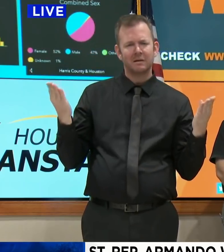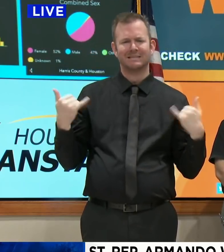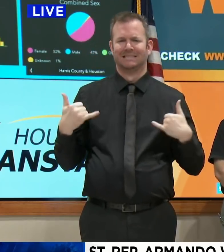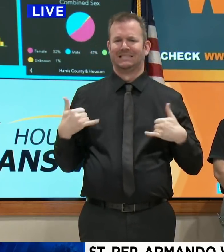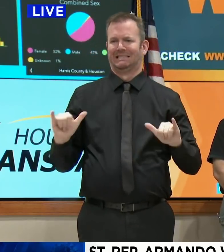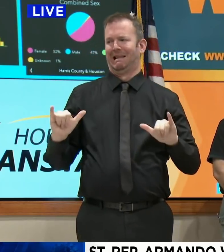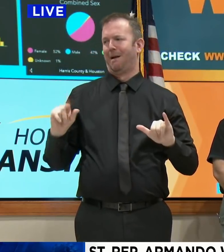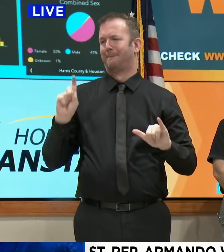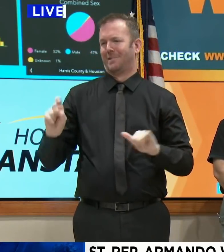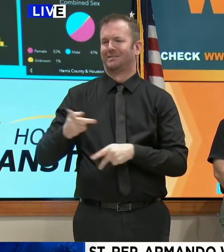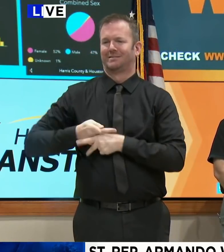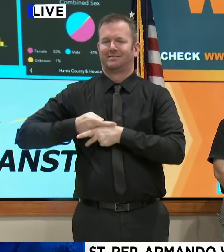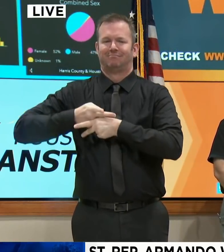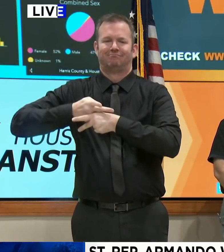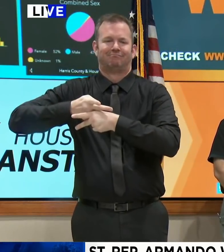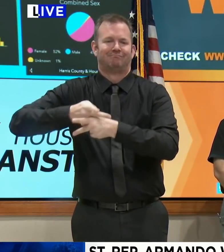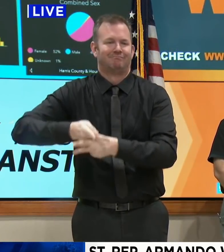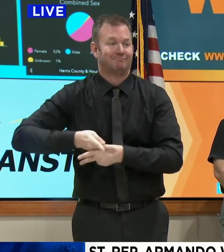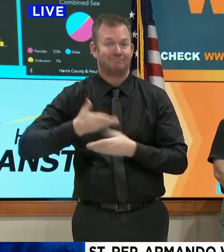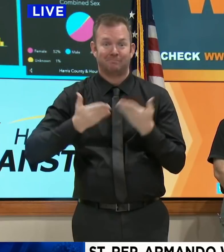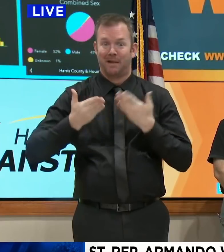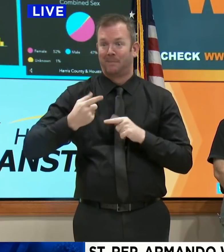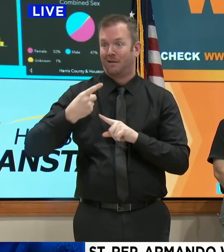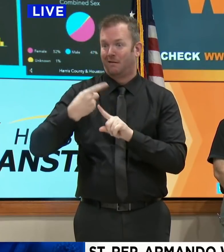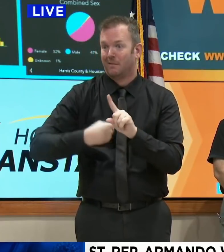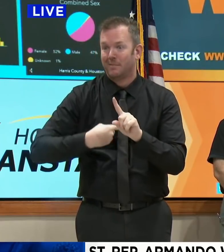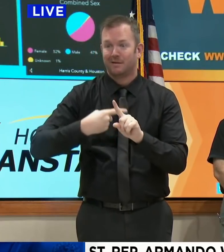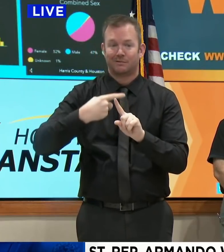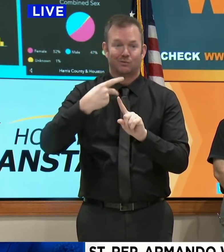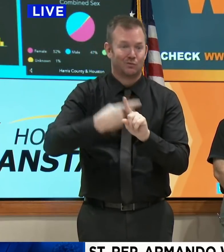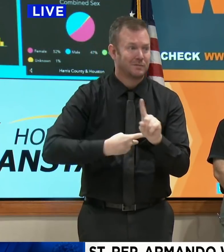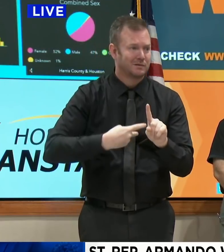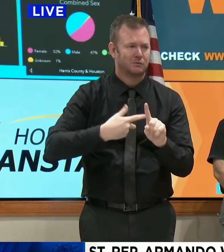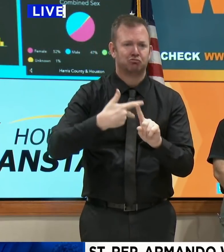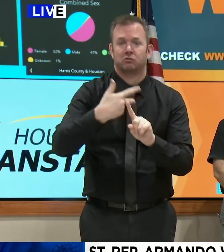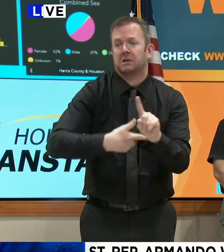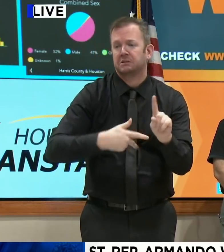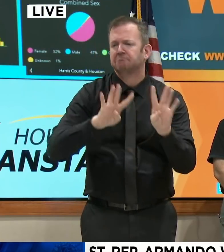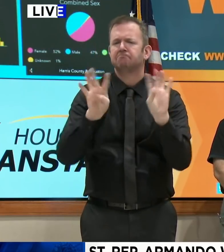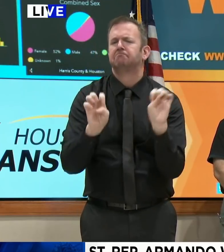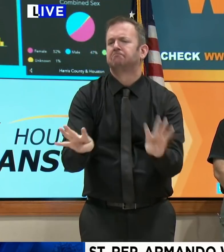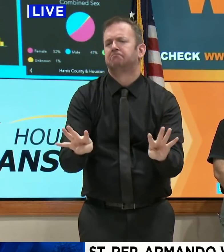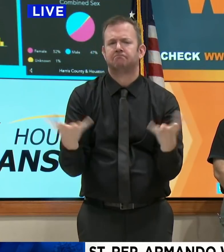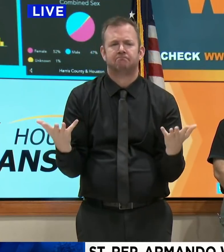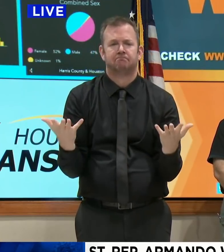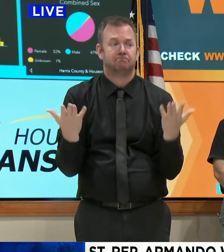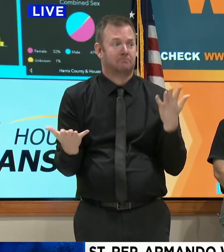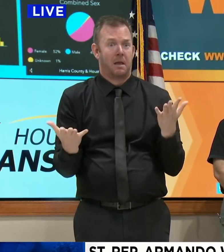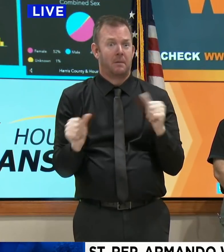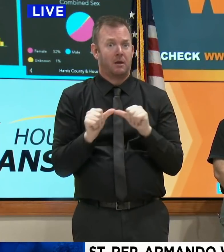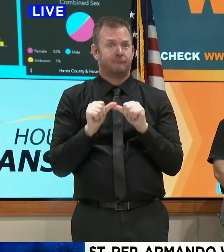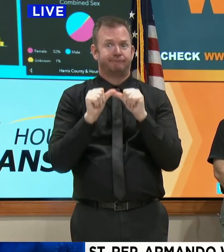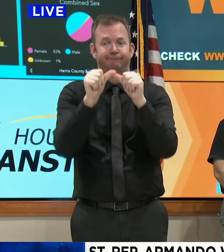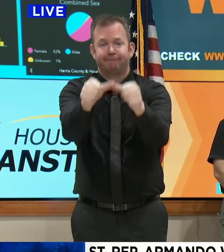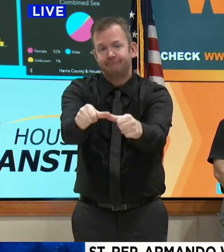when we reopen and regardless of what we reopen we’re going of what we reopen we’re going to have to keep that social to have to keep that social distancing we’re not going to distancing we’re not going to go back to life as we know it go back to life as we know it not for a while probably month